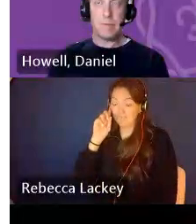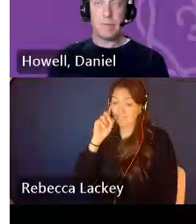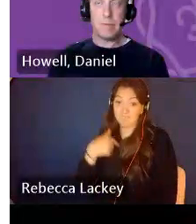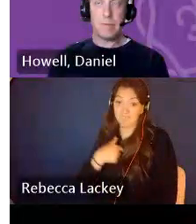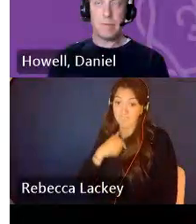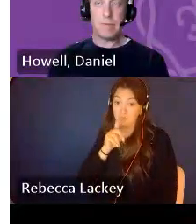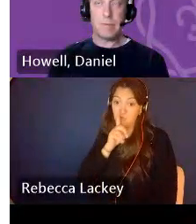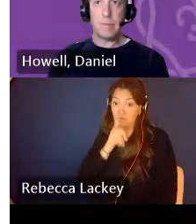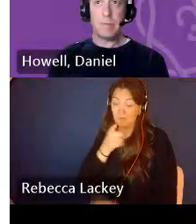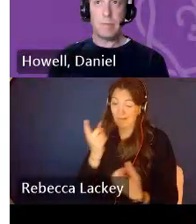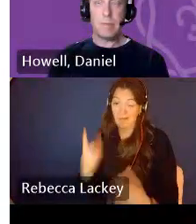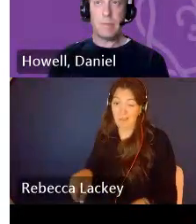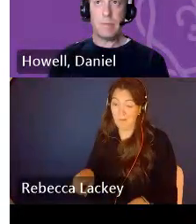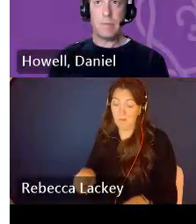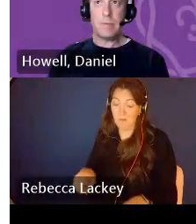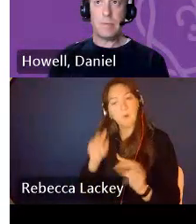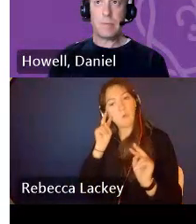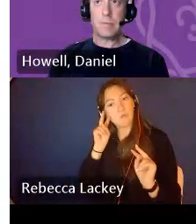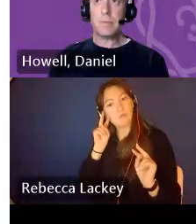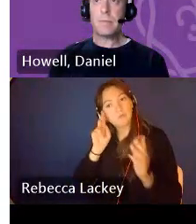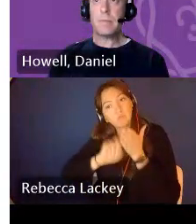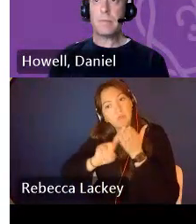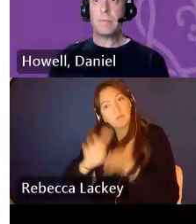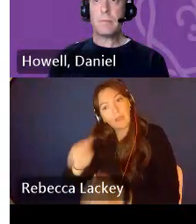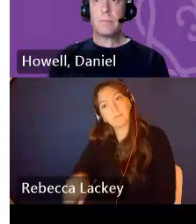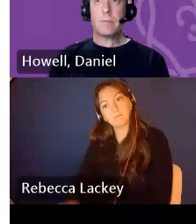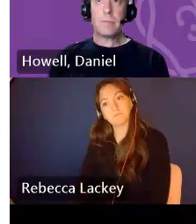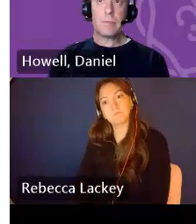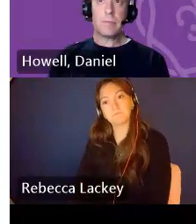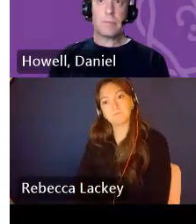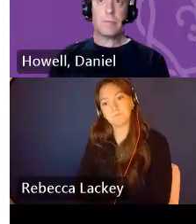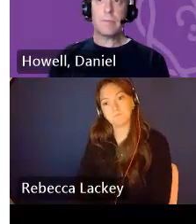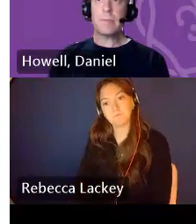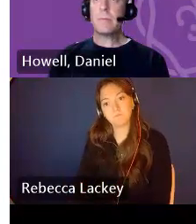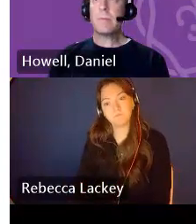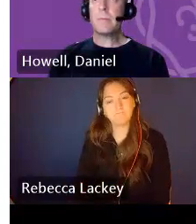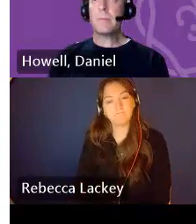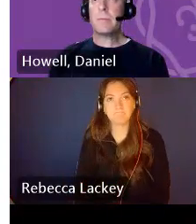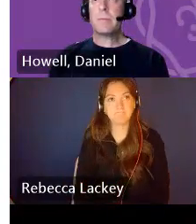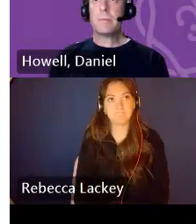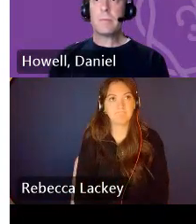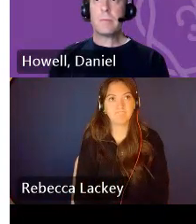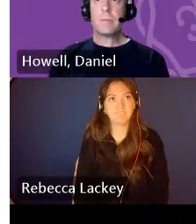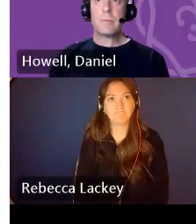sure I see that happening, but we can look at it. I don't I I I don't think it's going